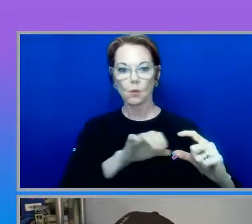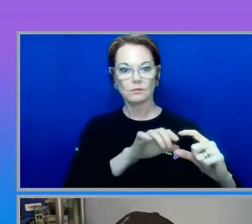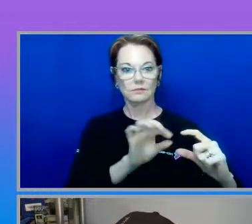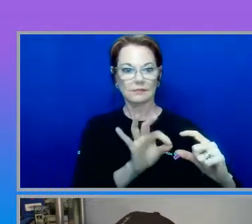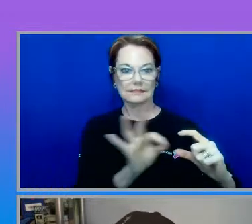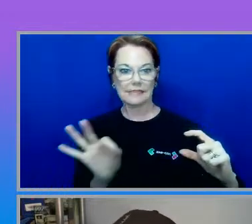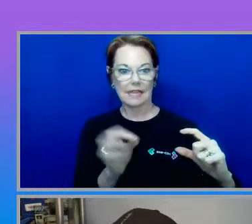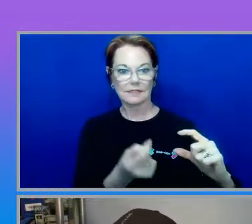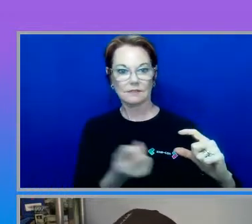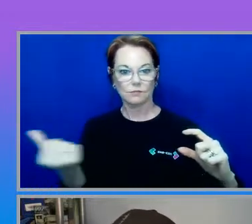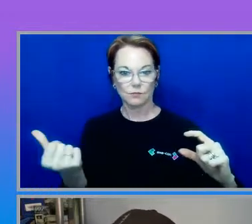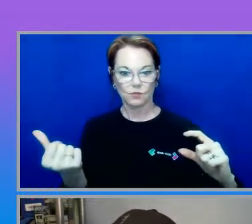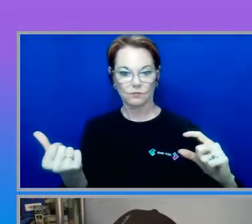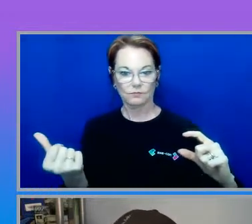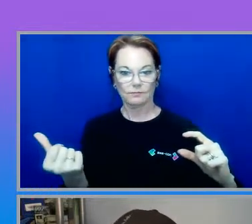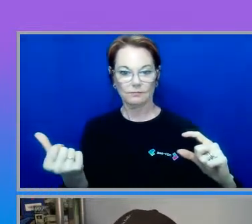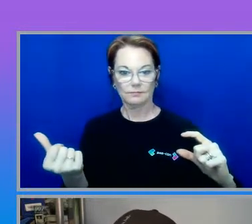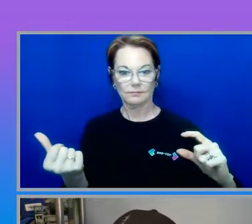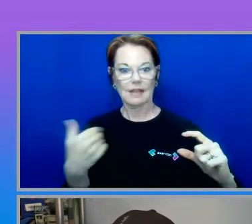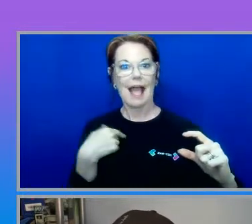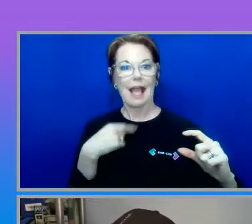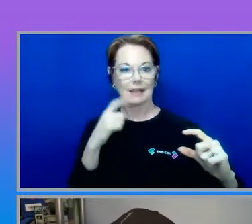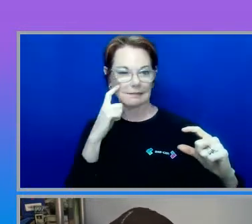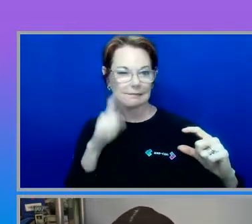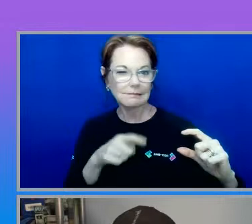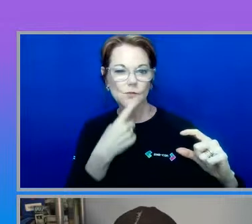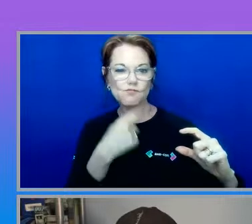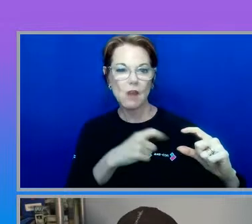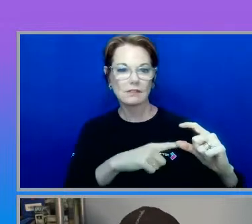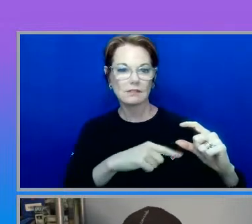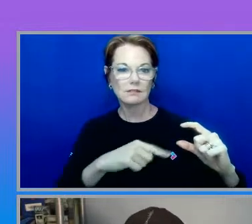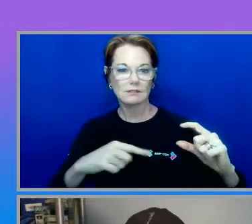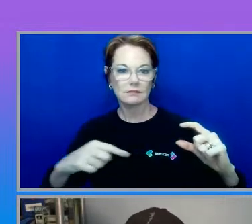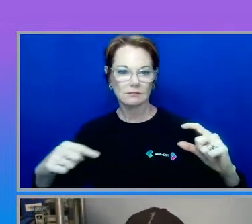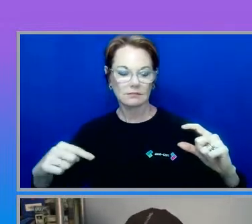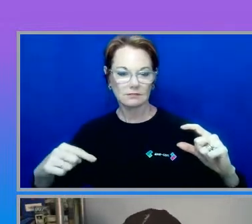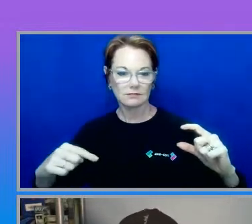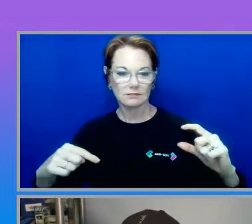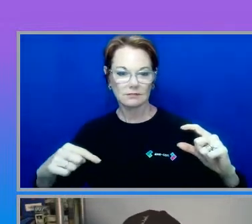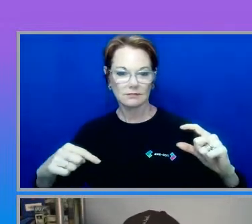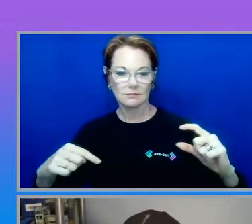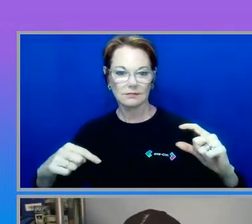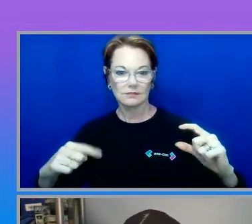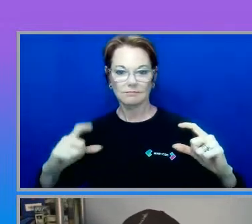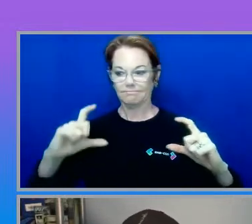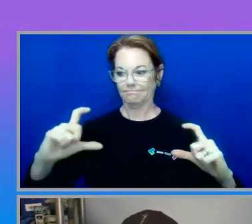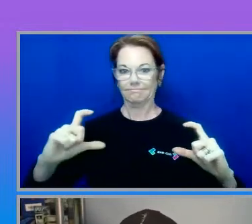text of this image, I immediately get that red wavy line again and again I'll get